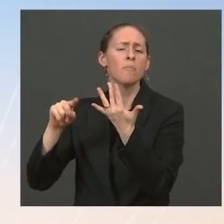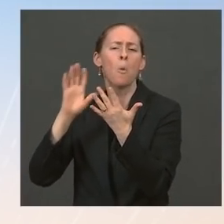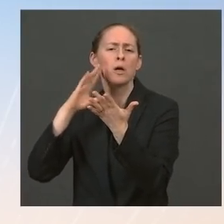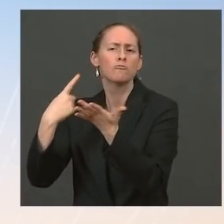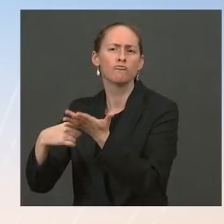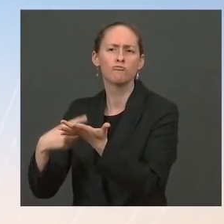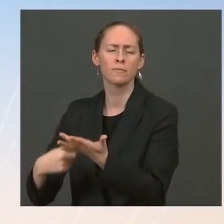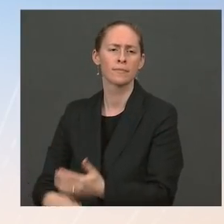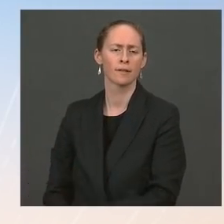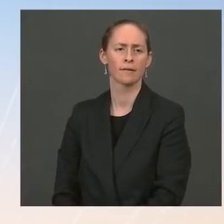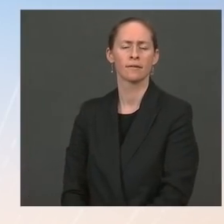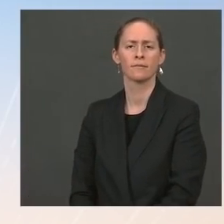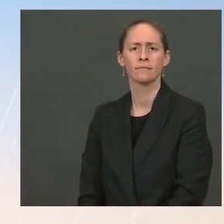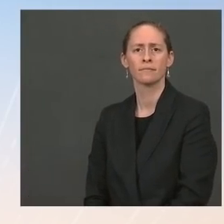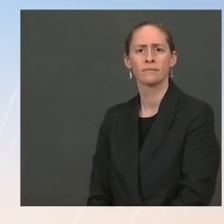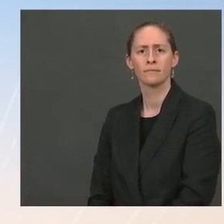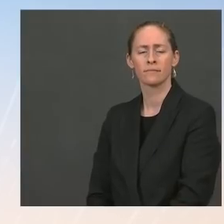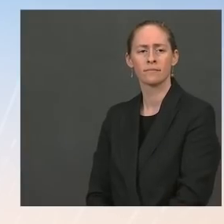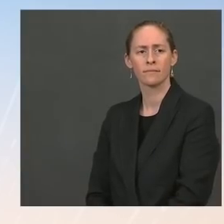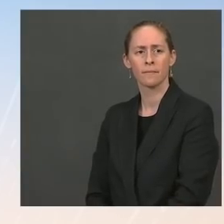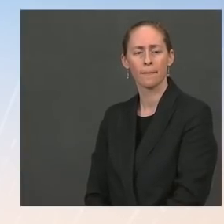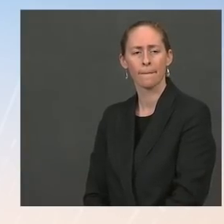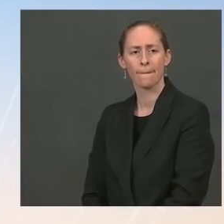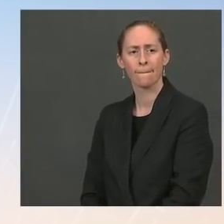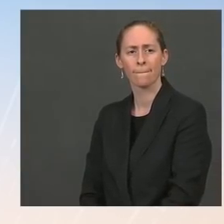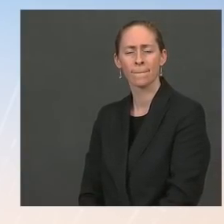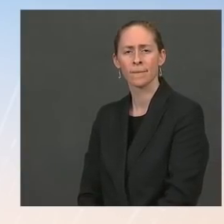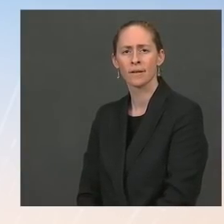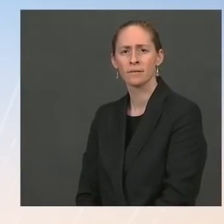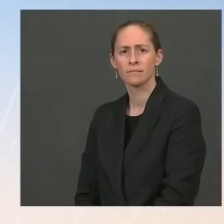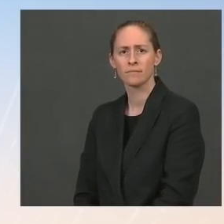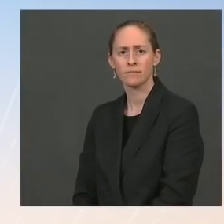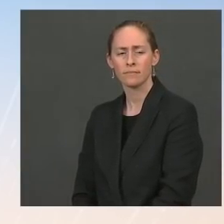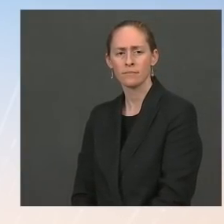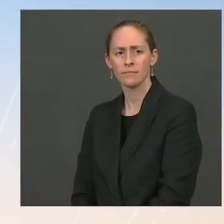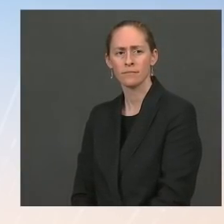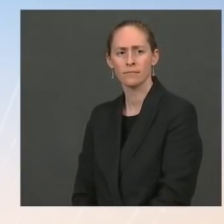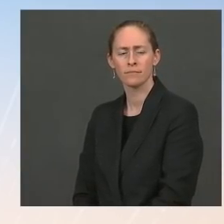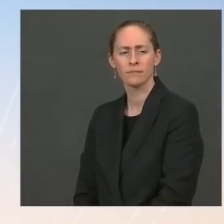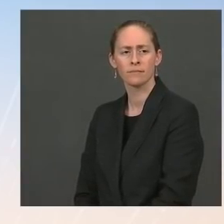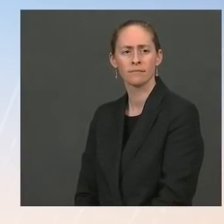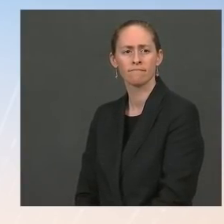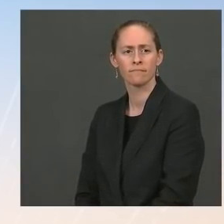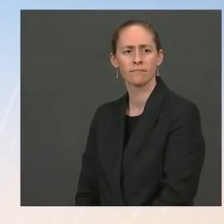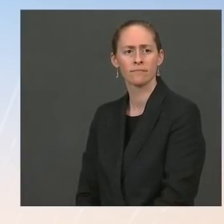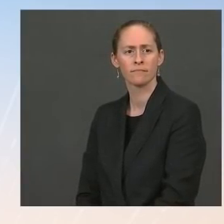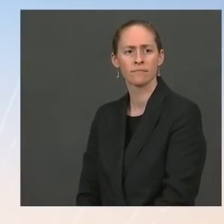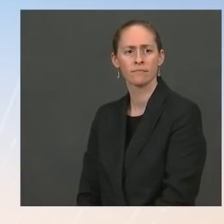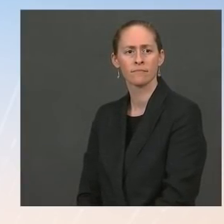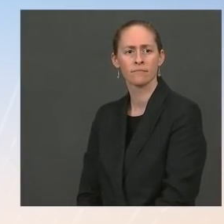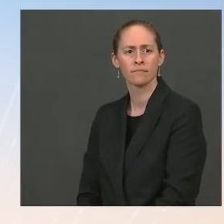in the U.S. among individuals and, frankly, around the world: There's a tennis star from China, Peng Shuai, who has been missing,